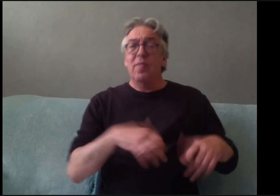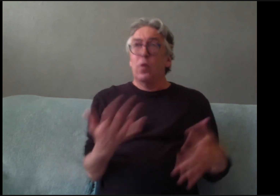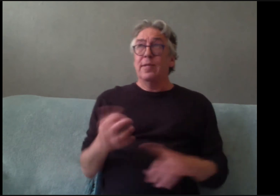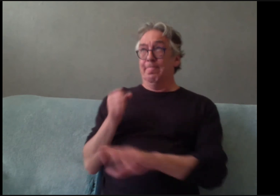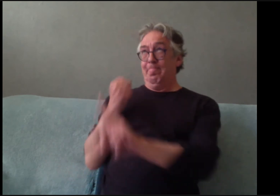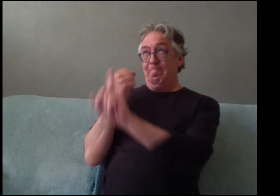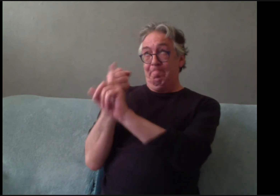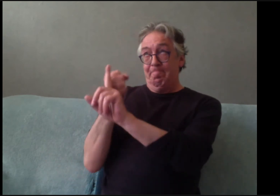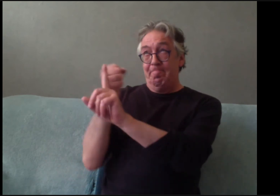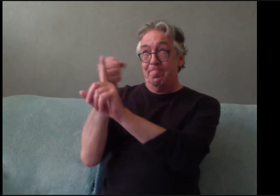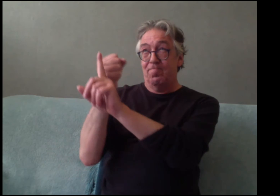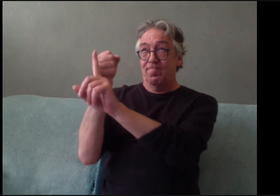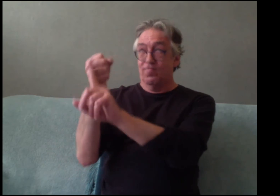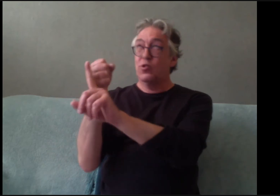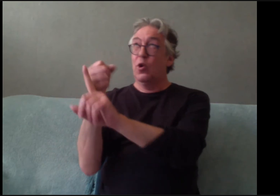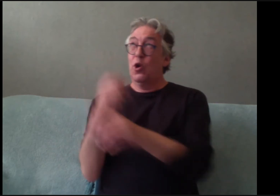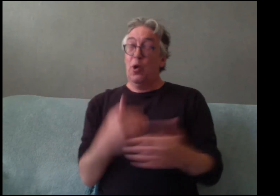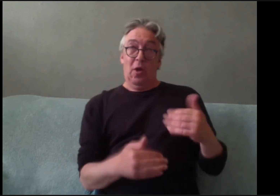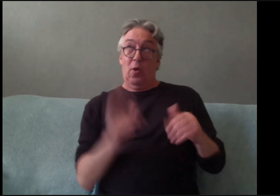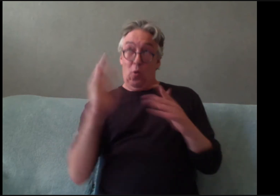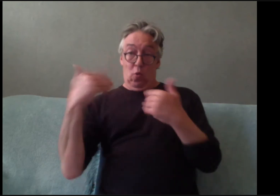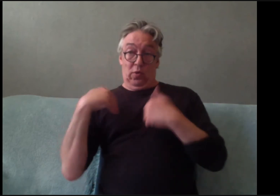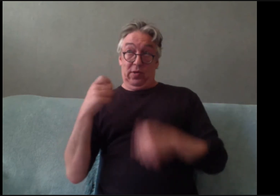For example the right to have a support person